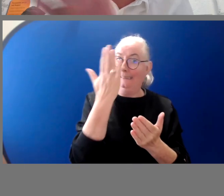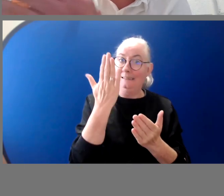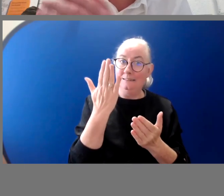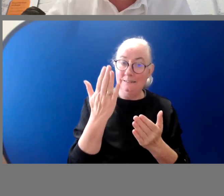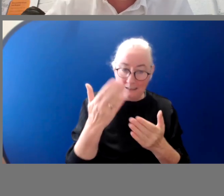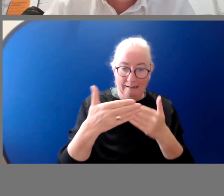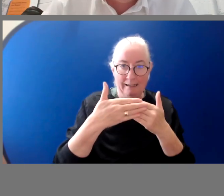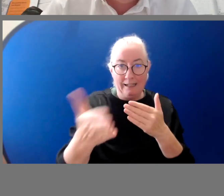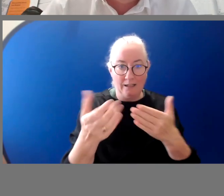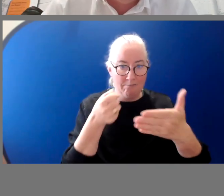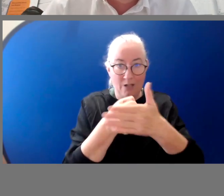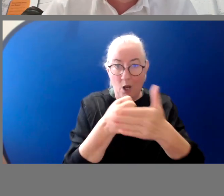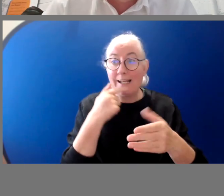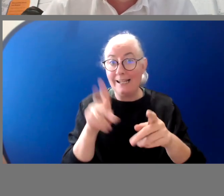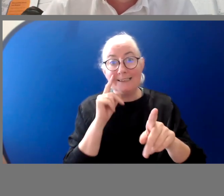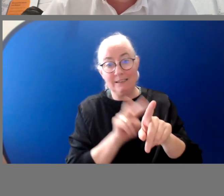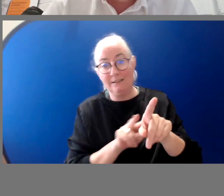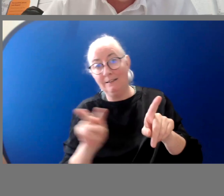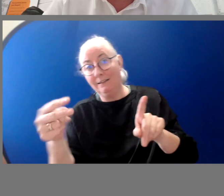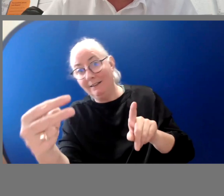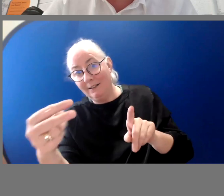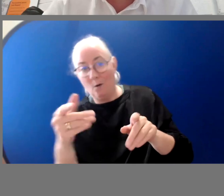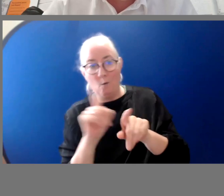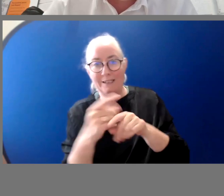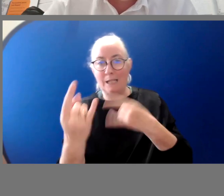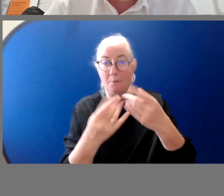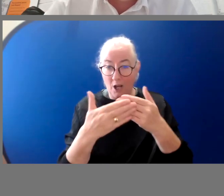that people can see what's on the opposite side of the doors and so on. There are some exemptions in